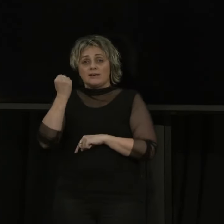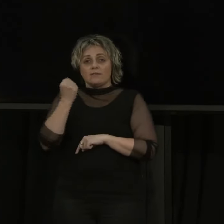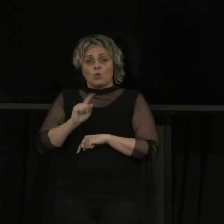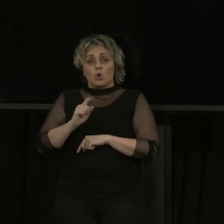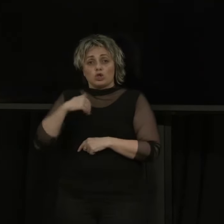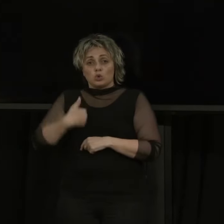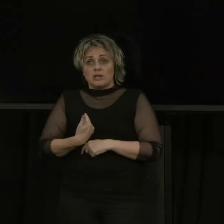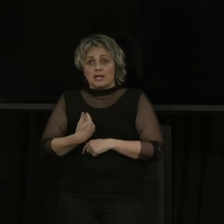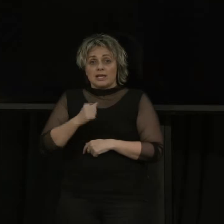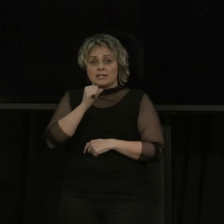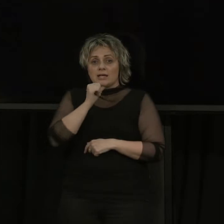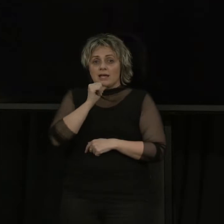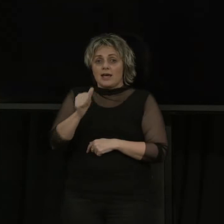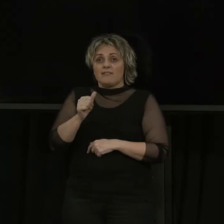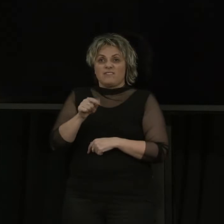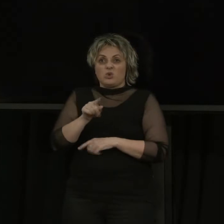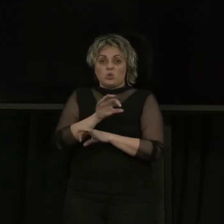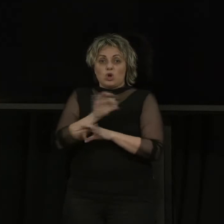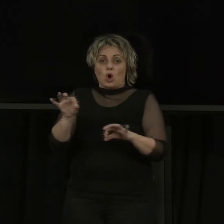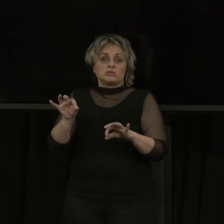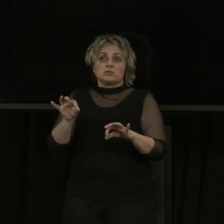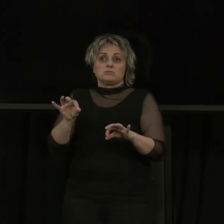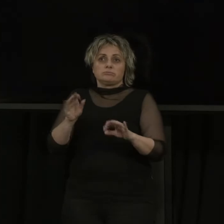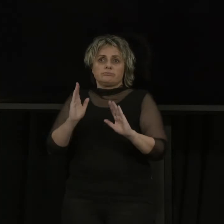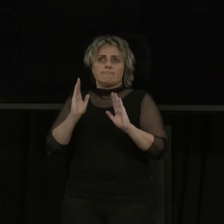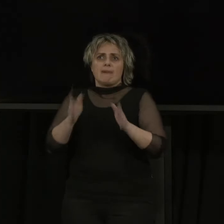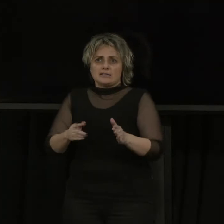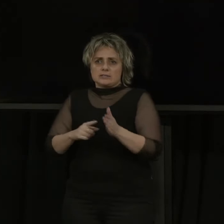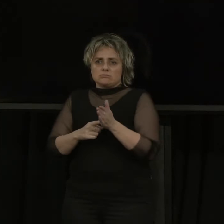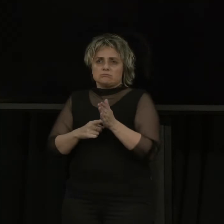you achieve the vaccination